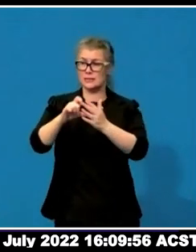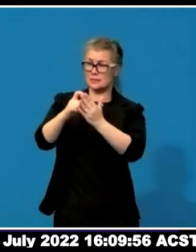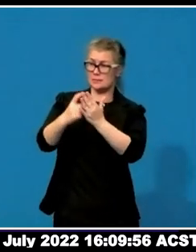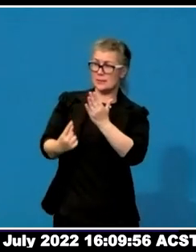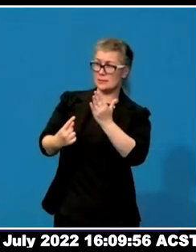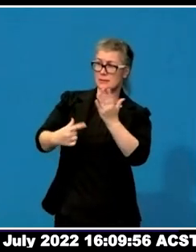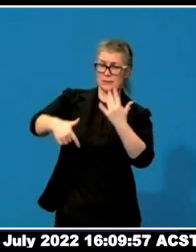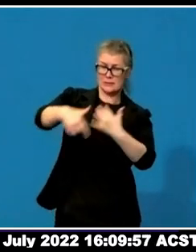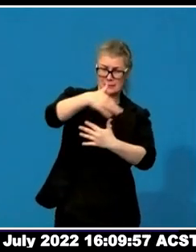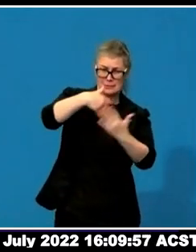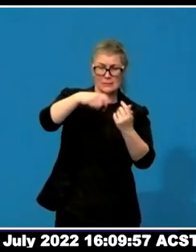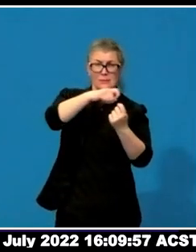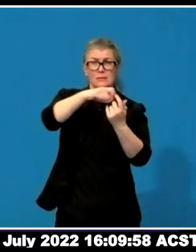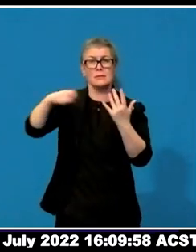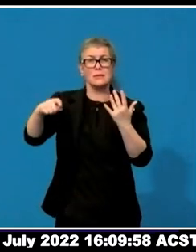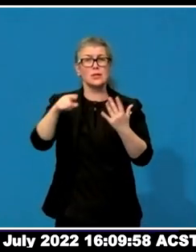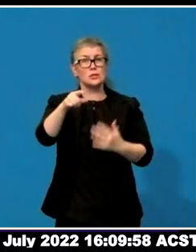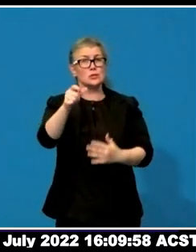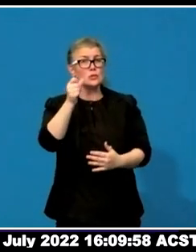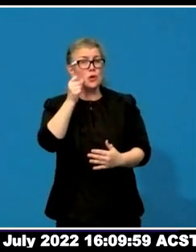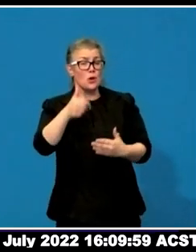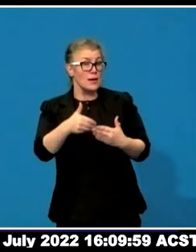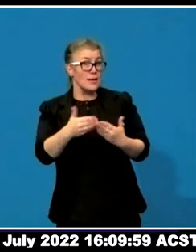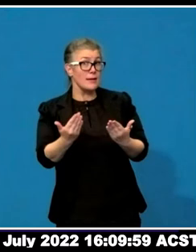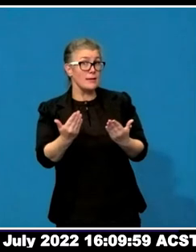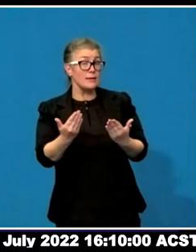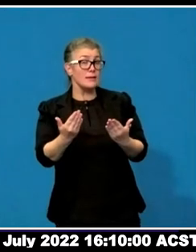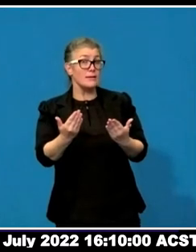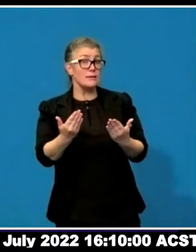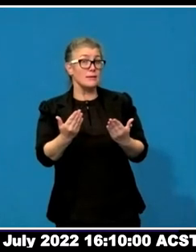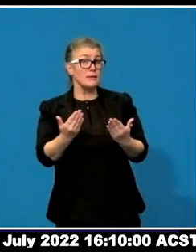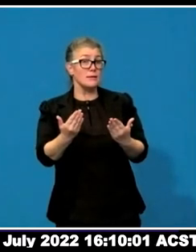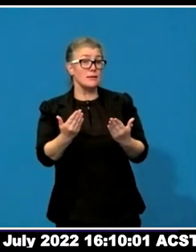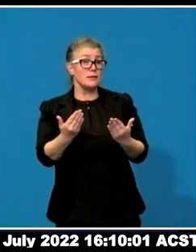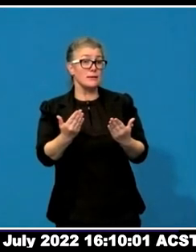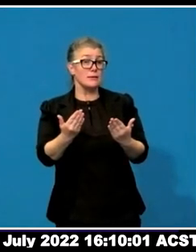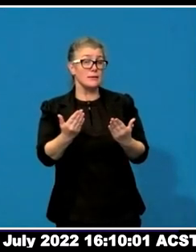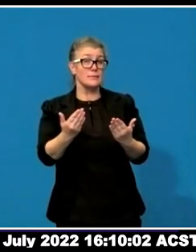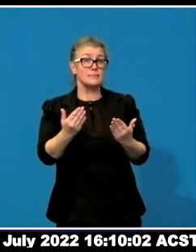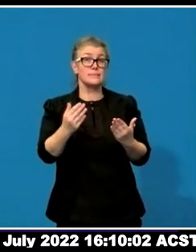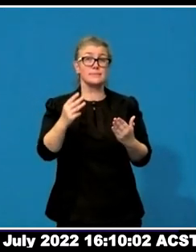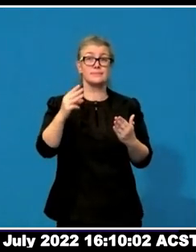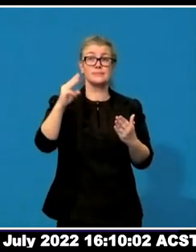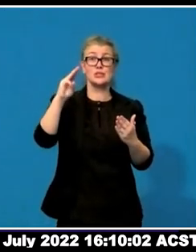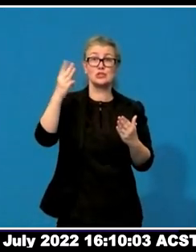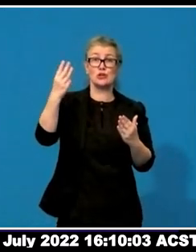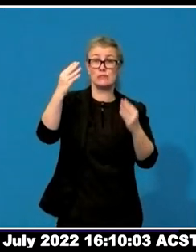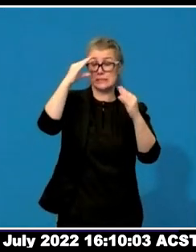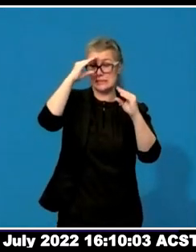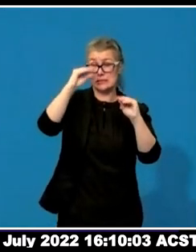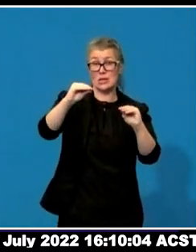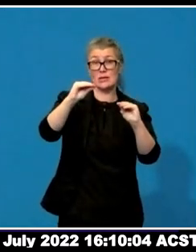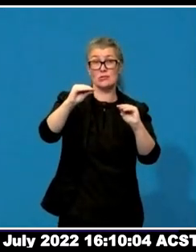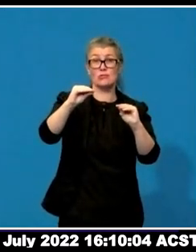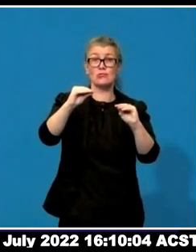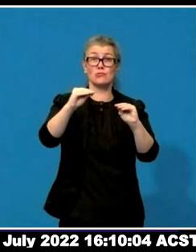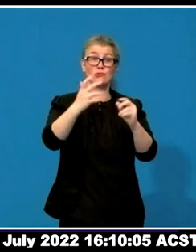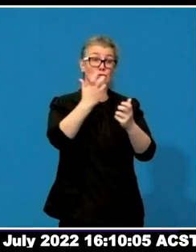Are you aware of any higher education institution that is providing